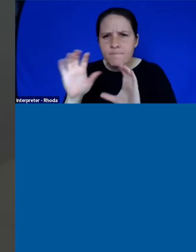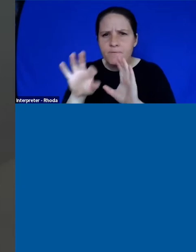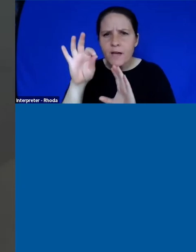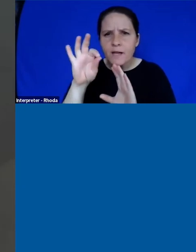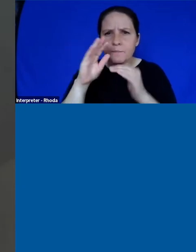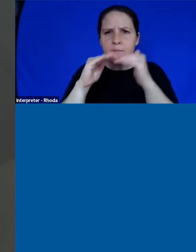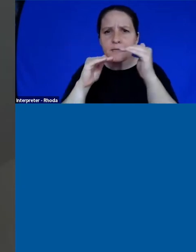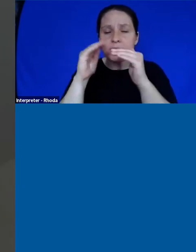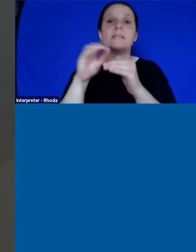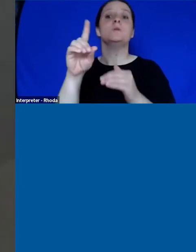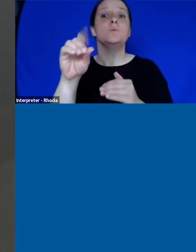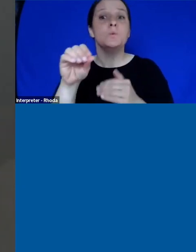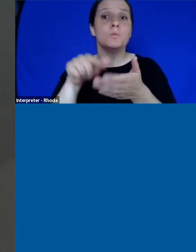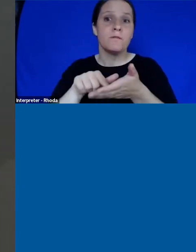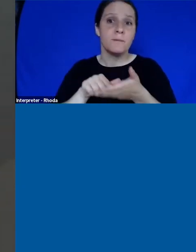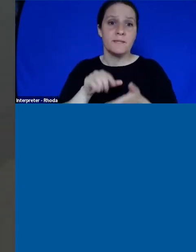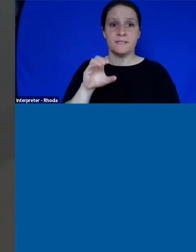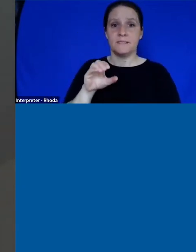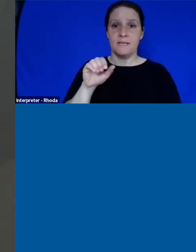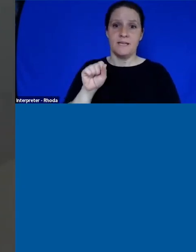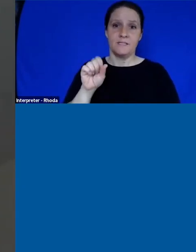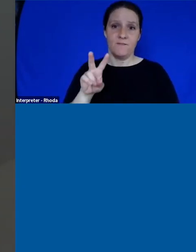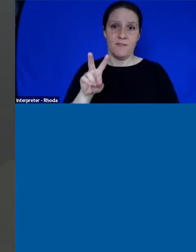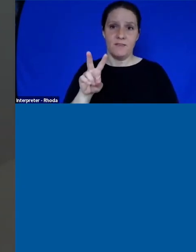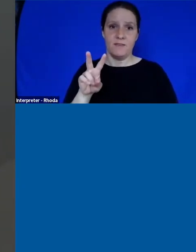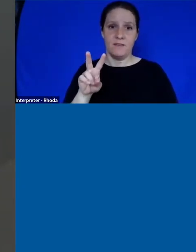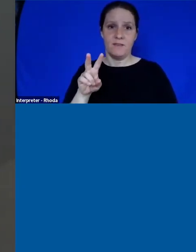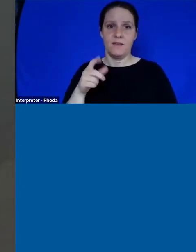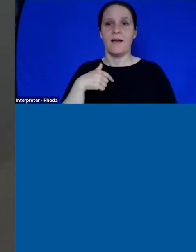It initially was below the visualization. I told them to put it on top,